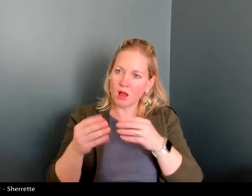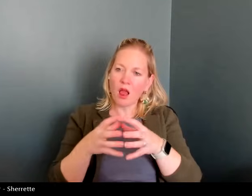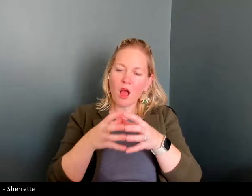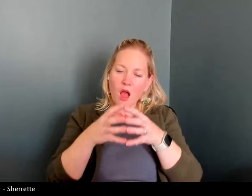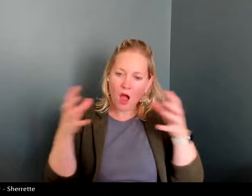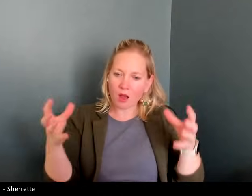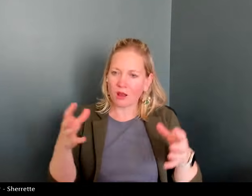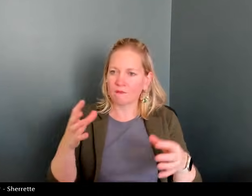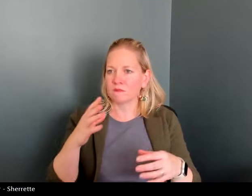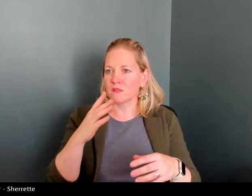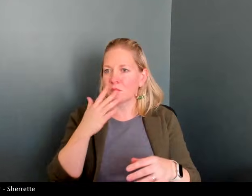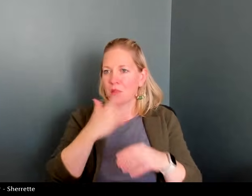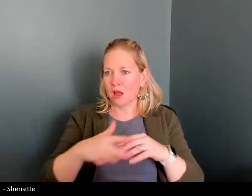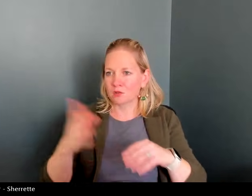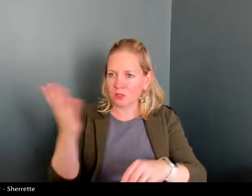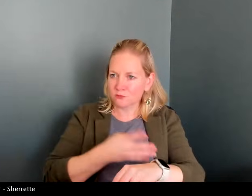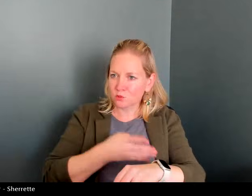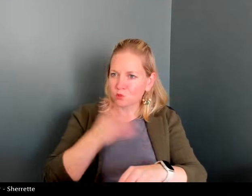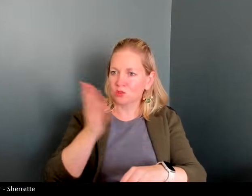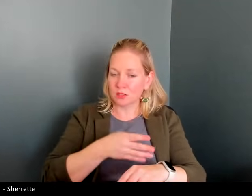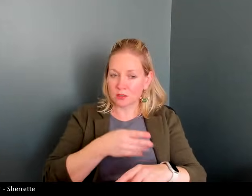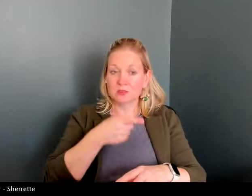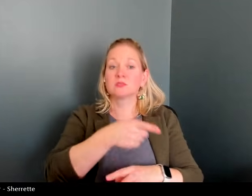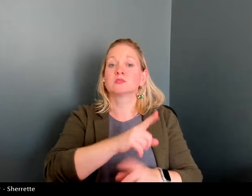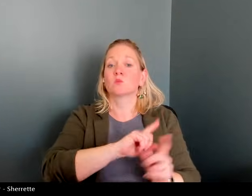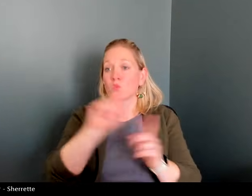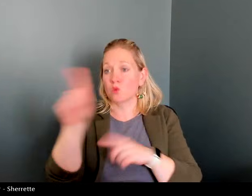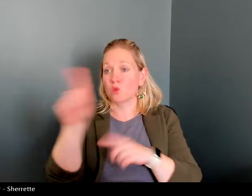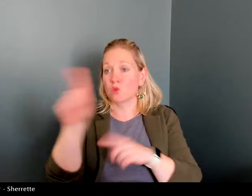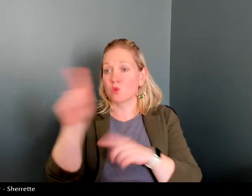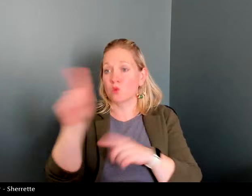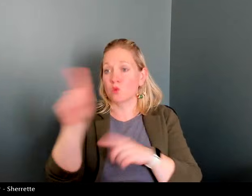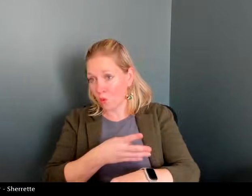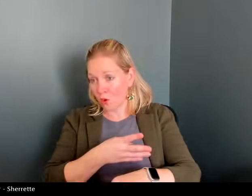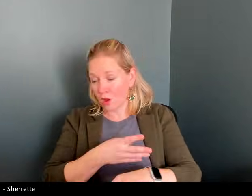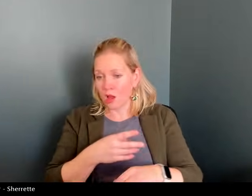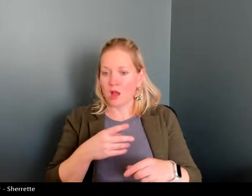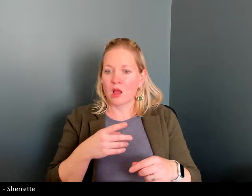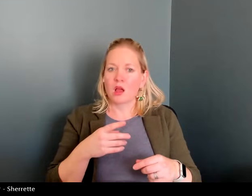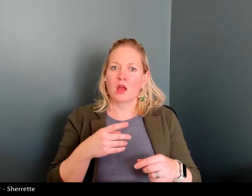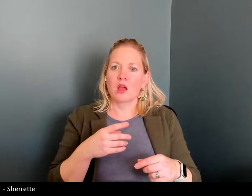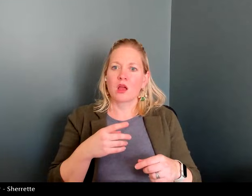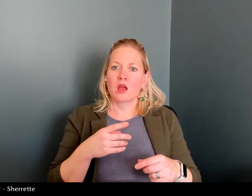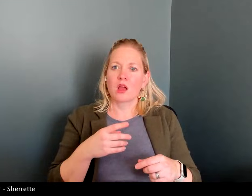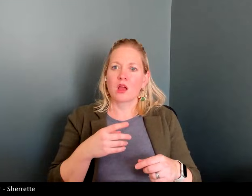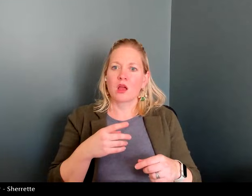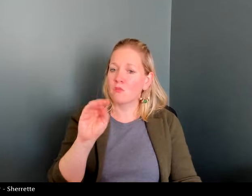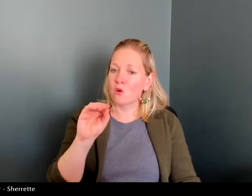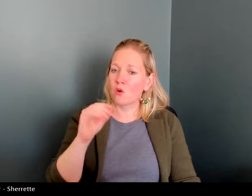And every time that she would get the blood transfusions, hemoglobin would jump back up.